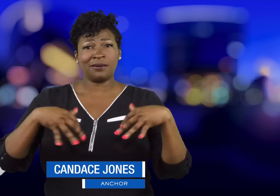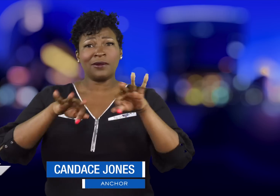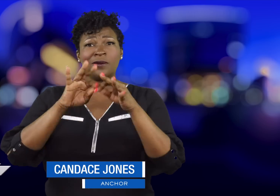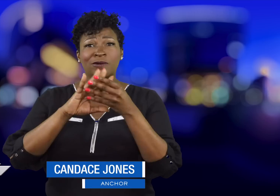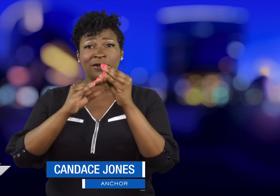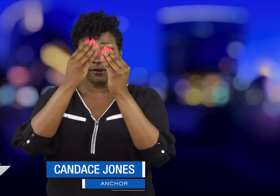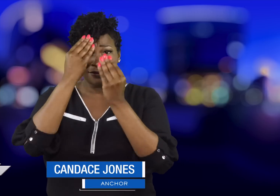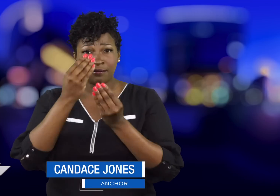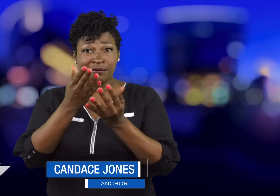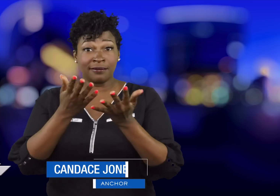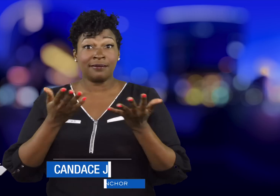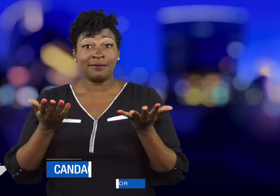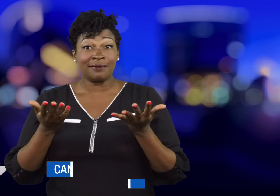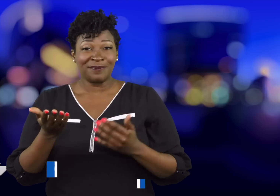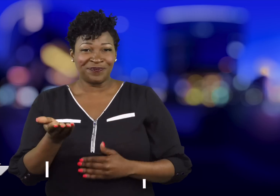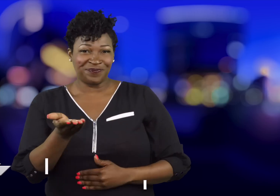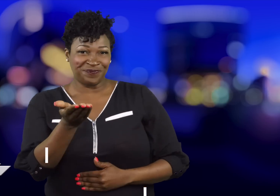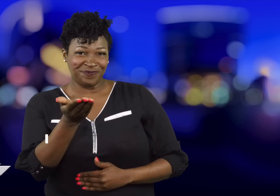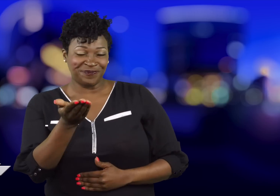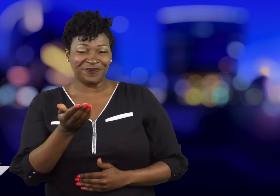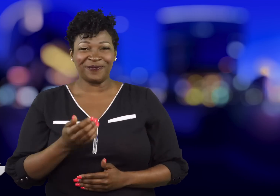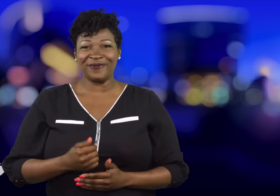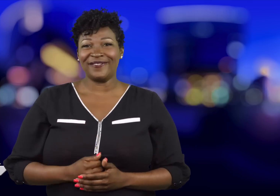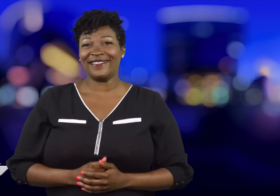Here are your top stories for today.